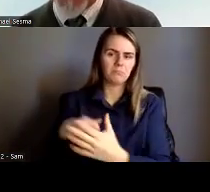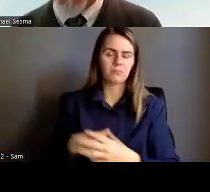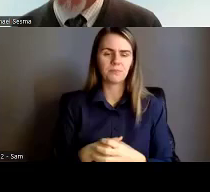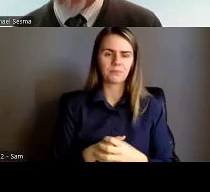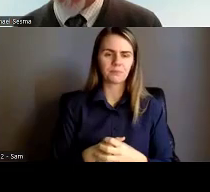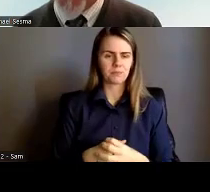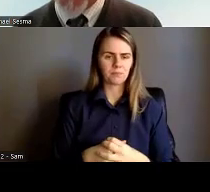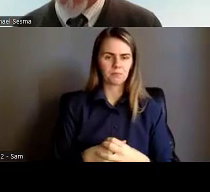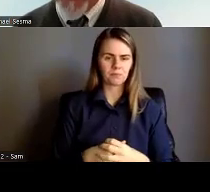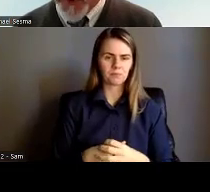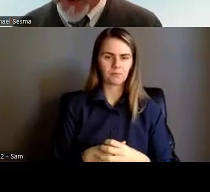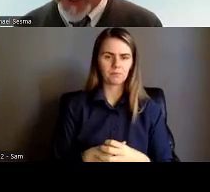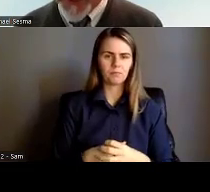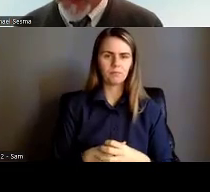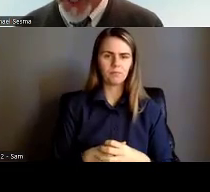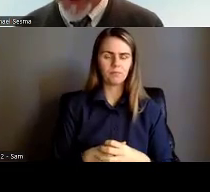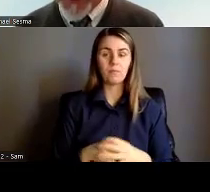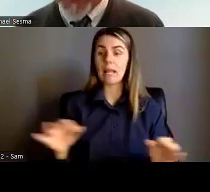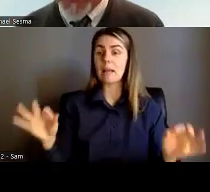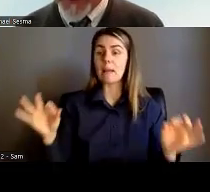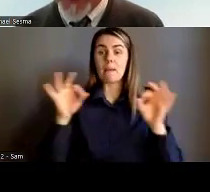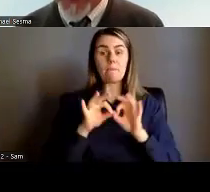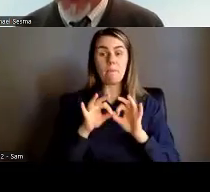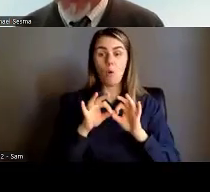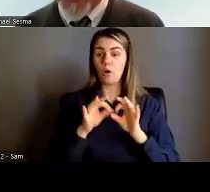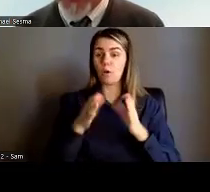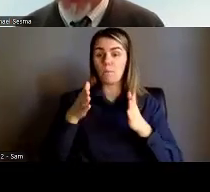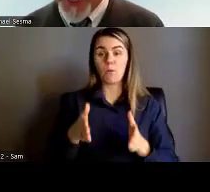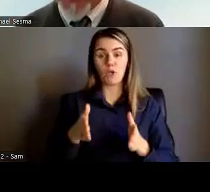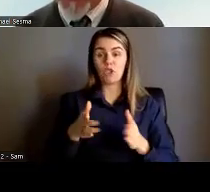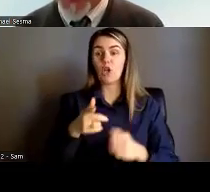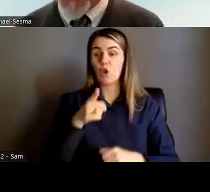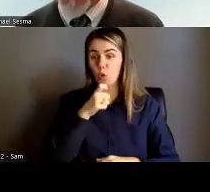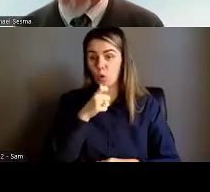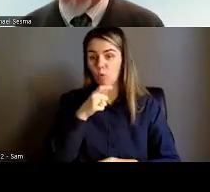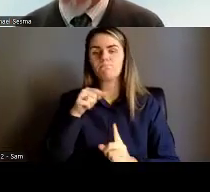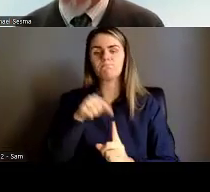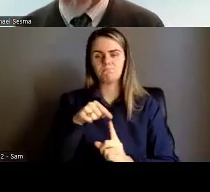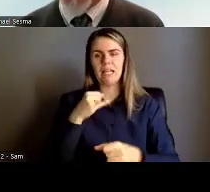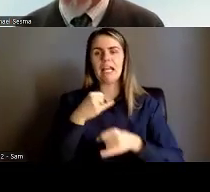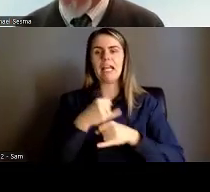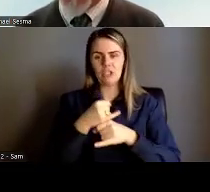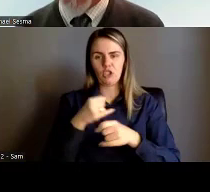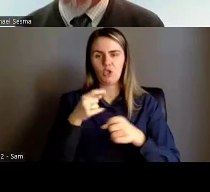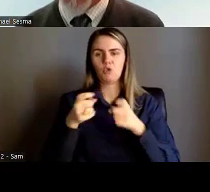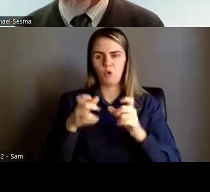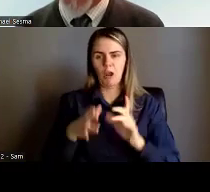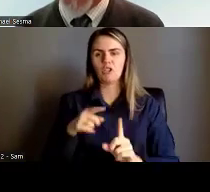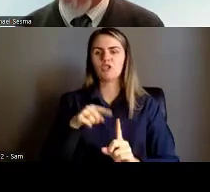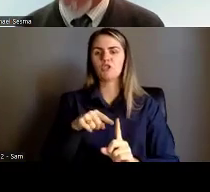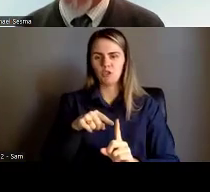But the most important person in this process is the Institute Director because the Institute Director is ultimately the one